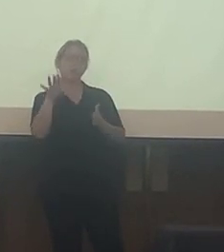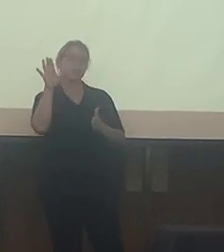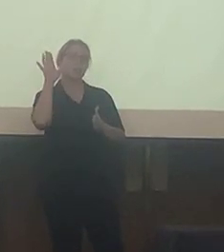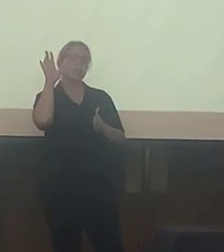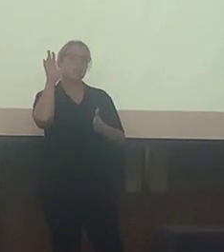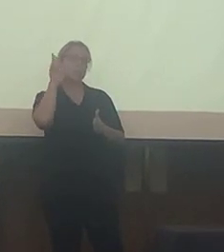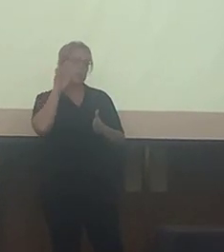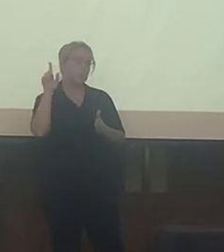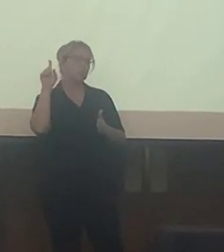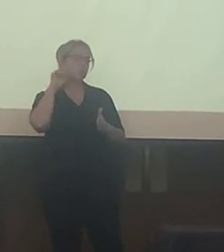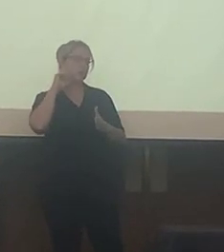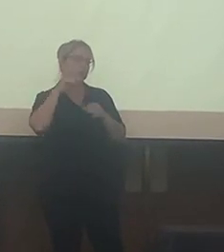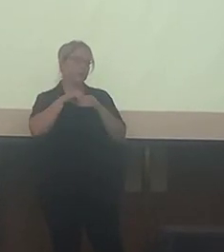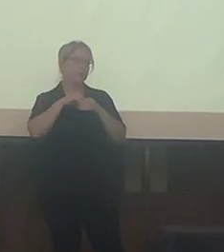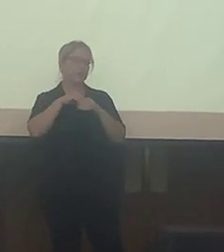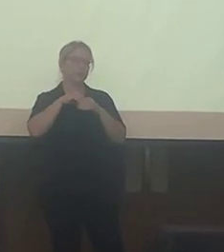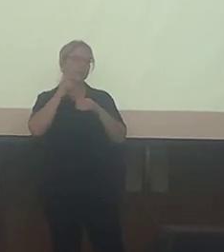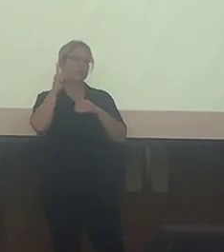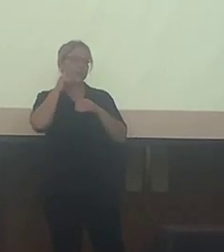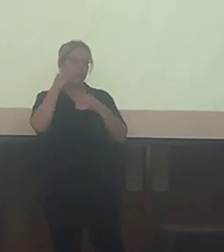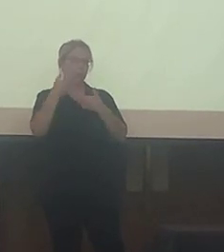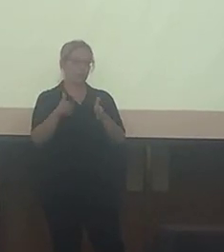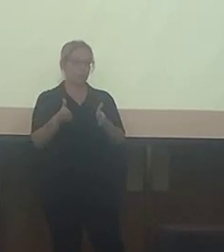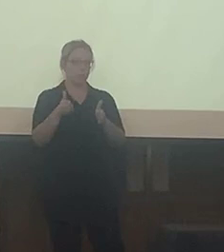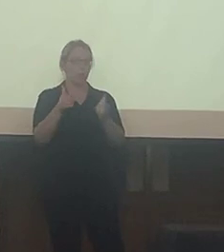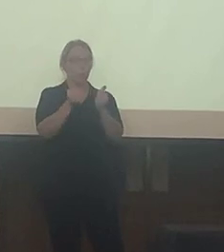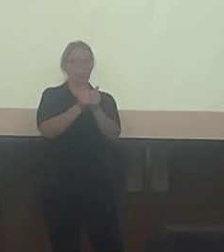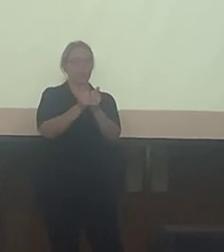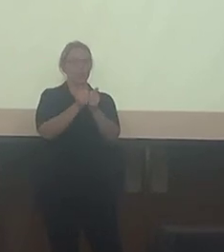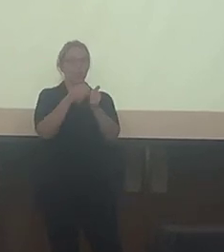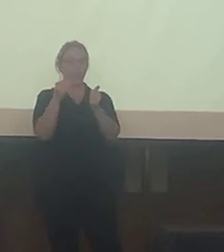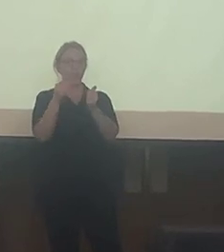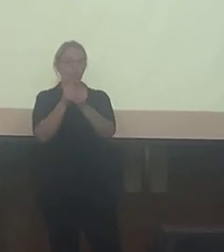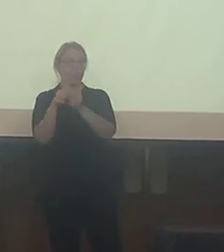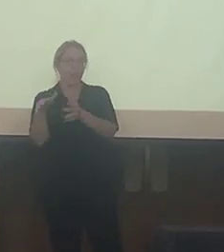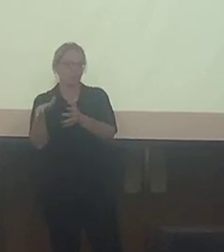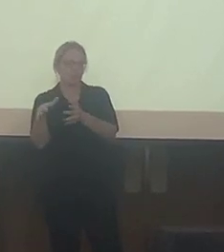group without it with the hearing aids on that's the functional part that's important for me and of